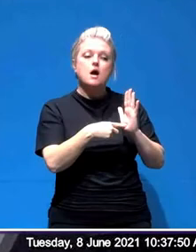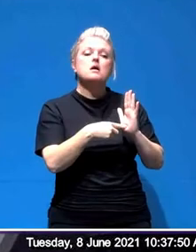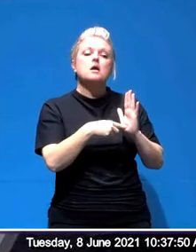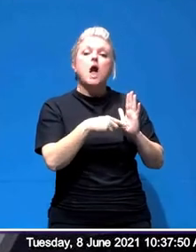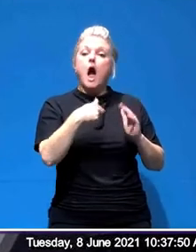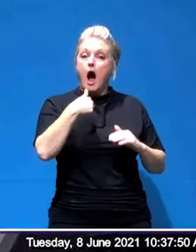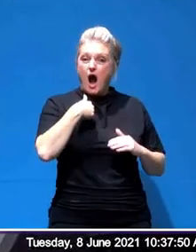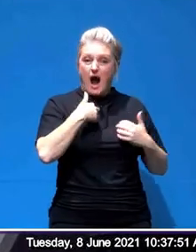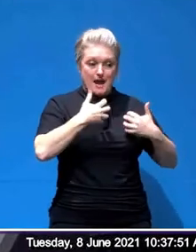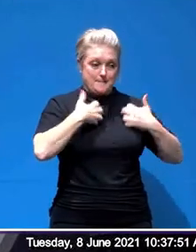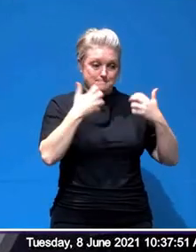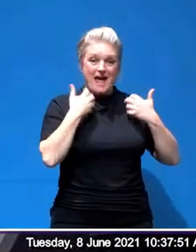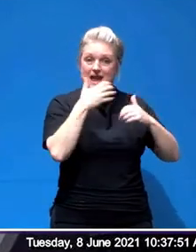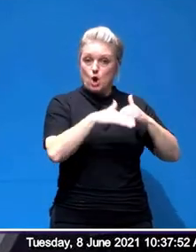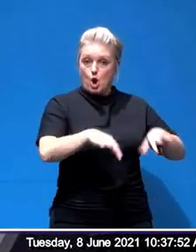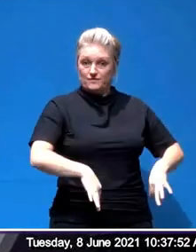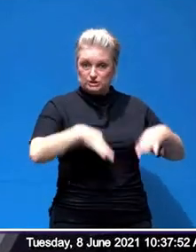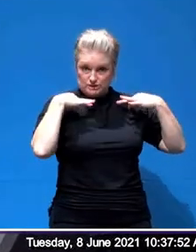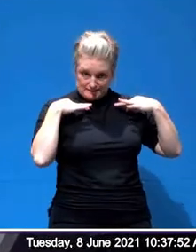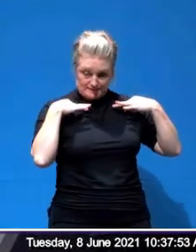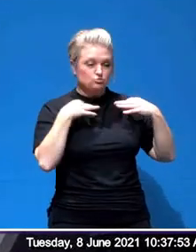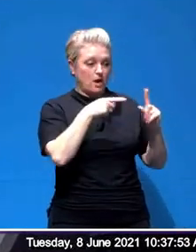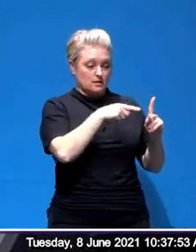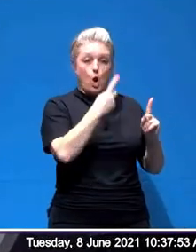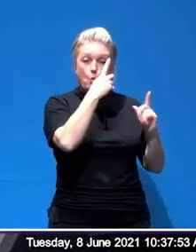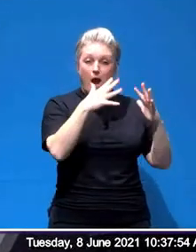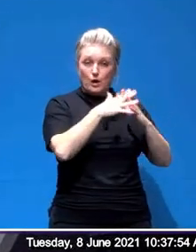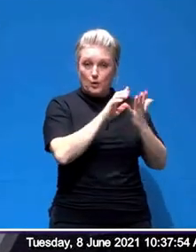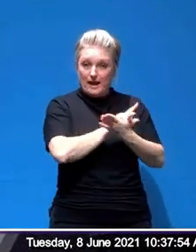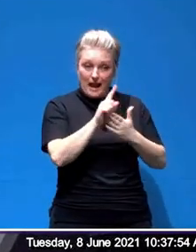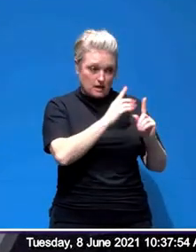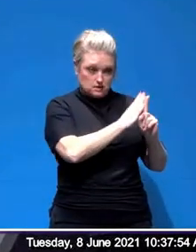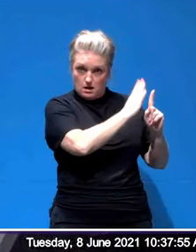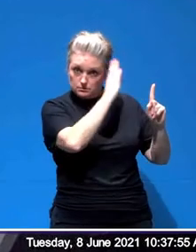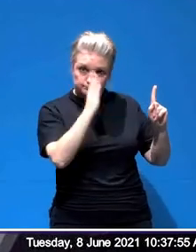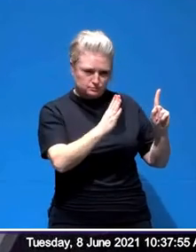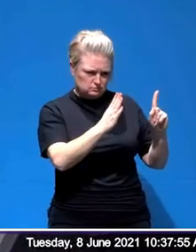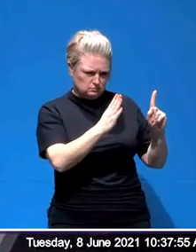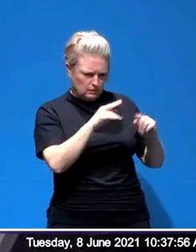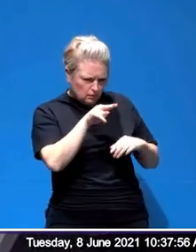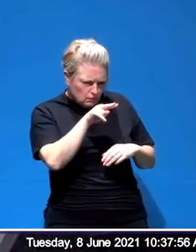and I picked Daniel up he was wearing a jacket. When we got home, I removed the jacket and I saw some bruises